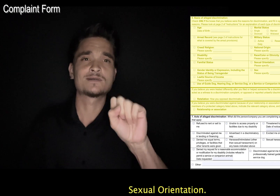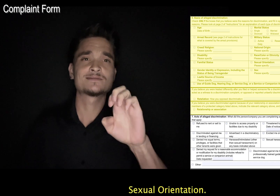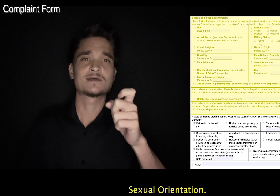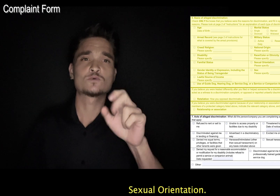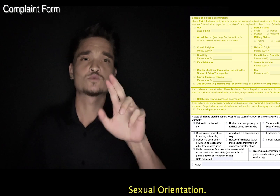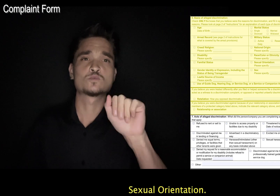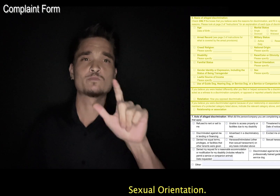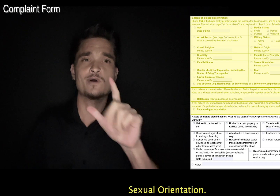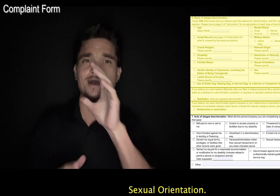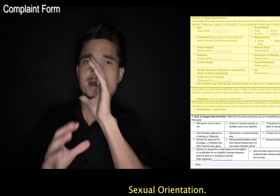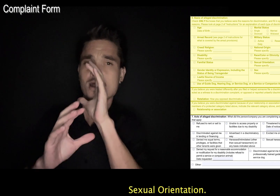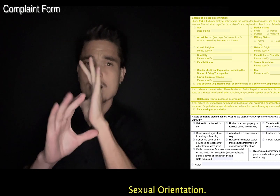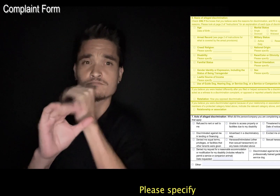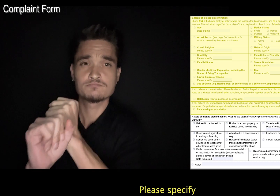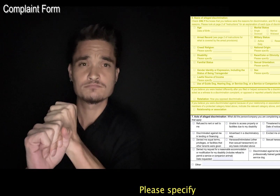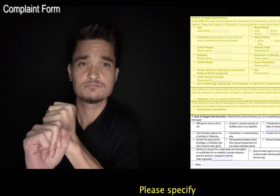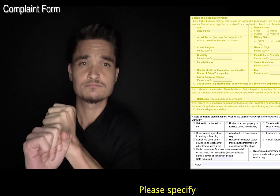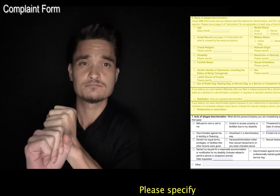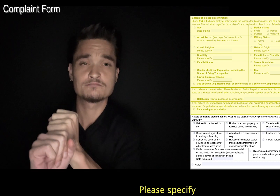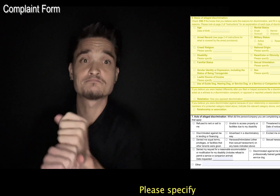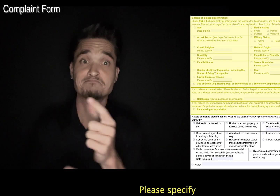Sexual Orientation. Please specify